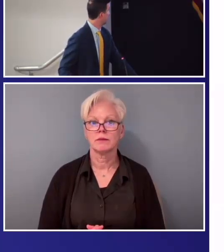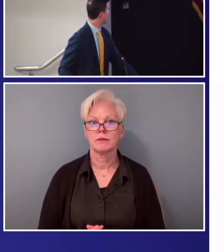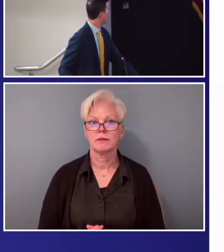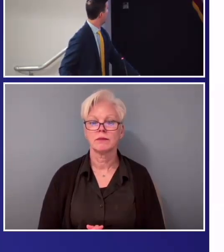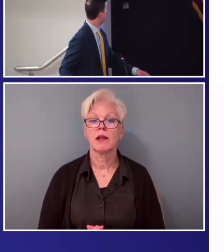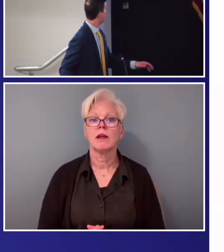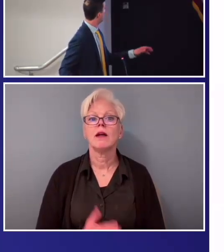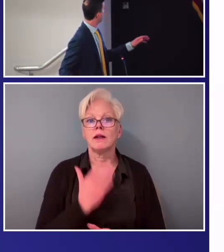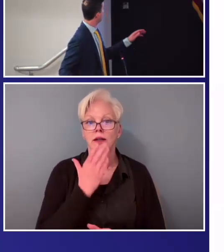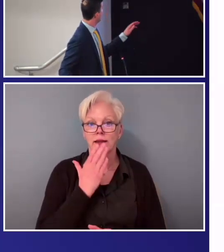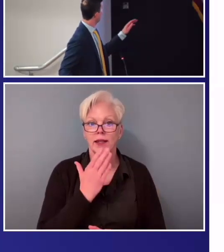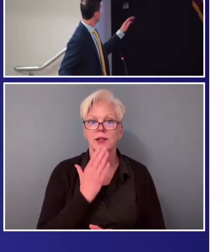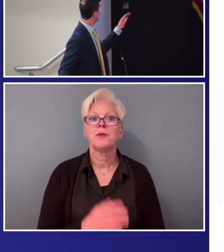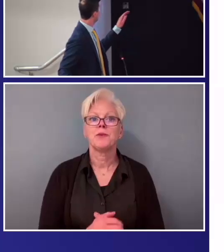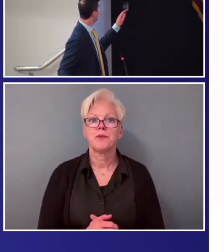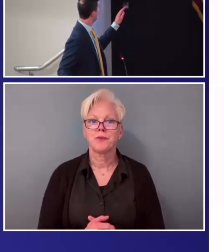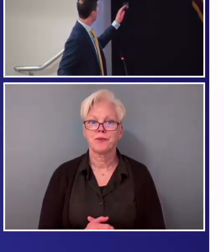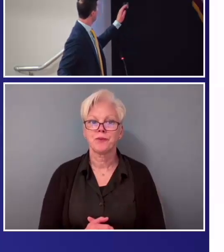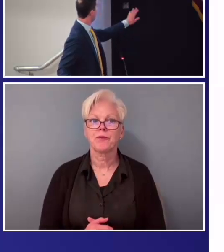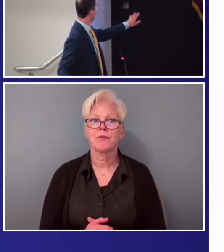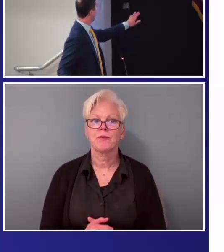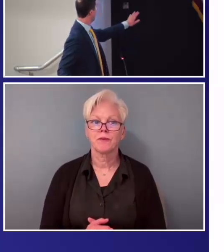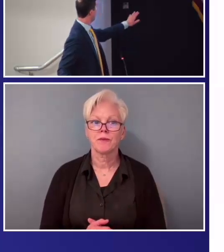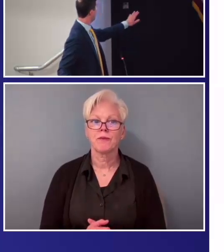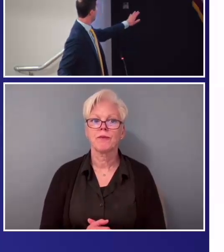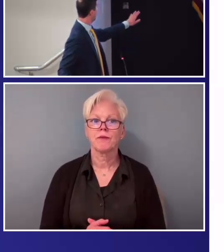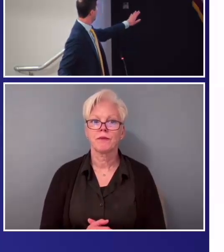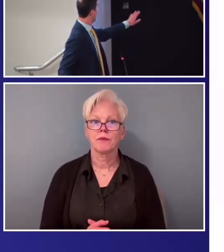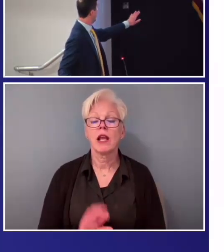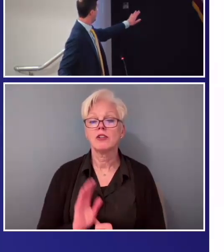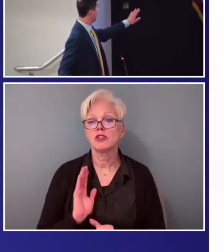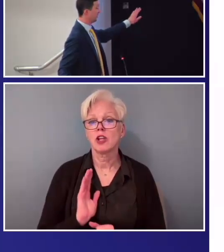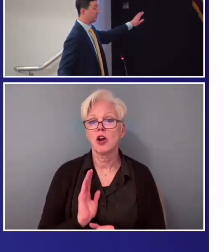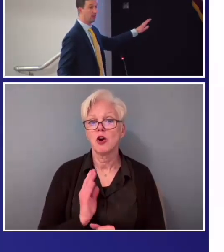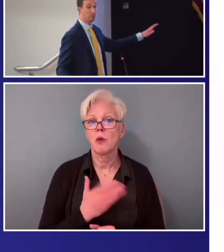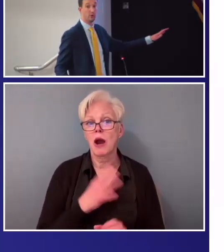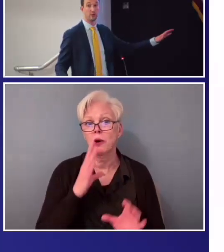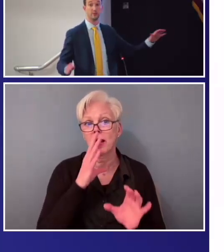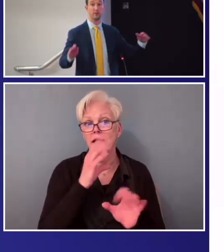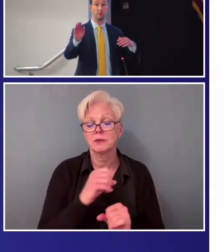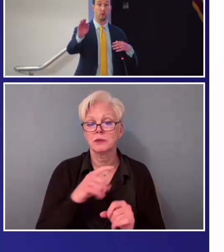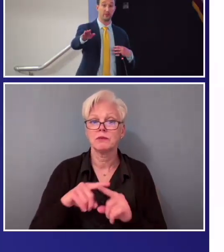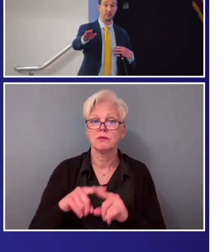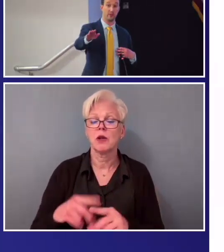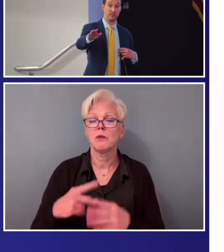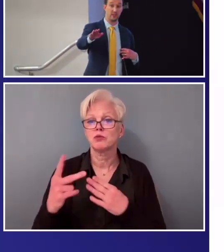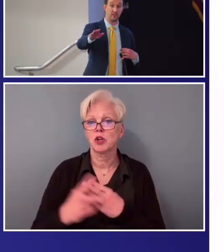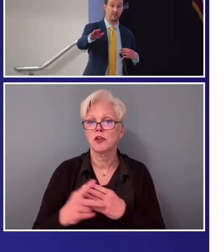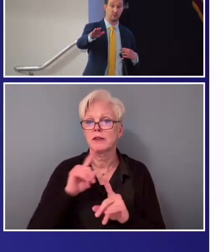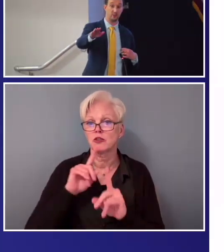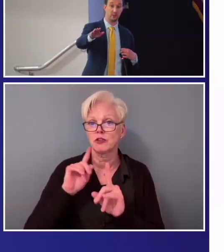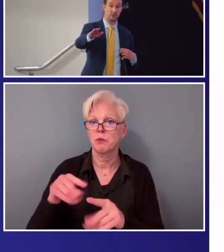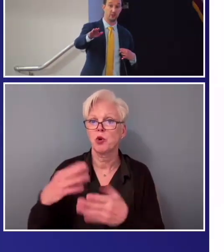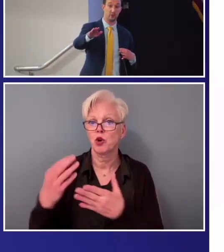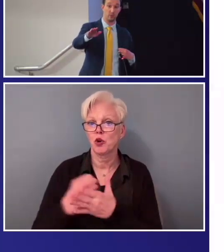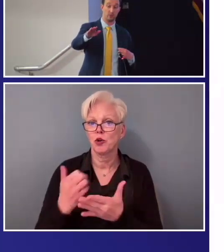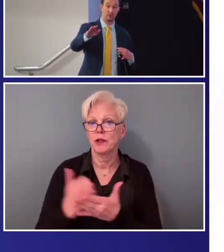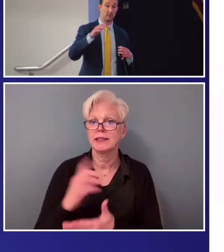Thank you. So our estimate conditioning on programs that report the earnings data. This was mentioned earlier. What's our